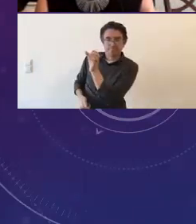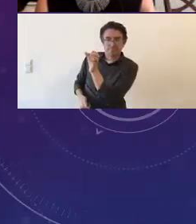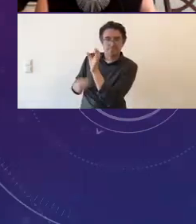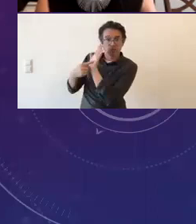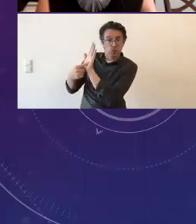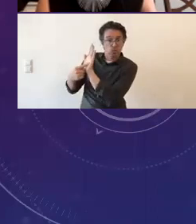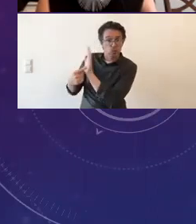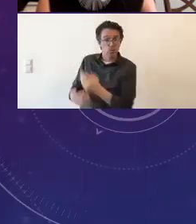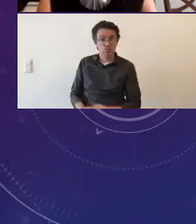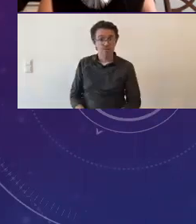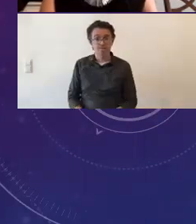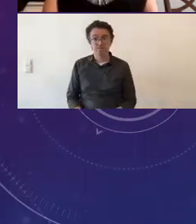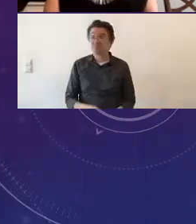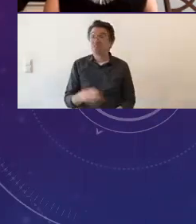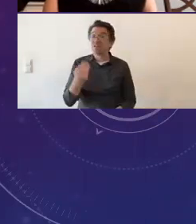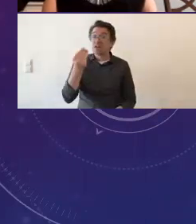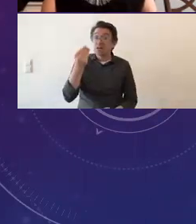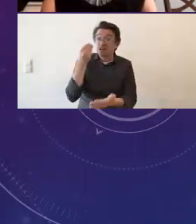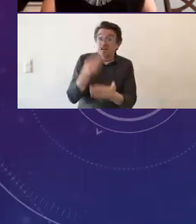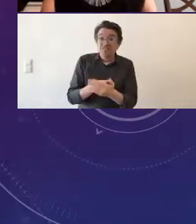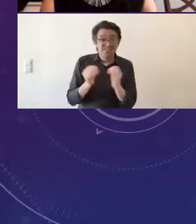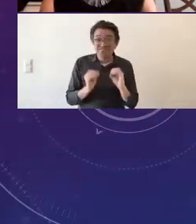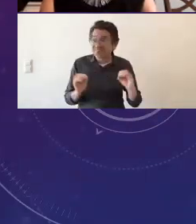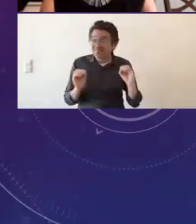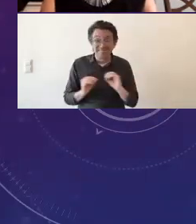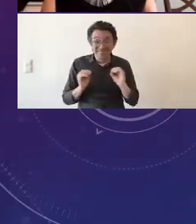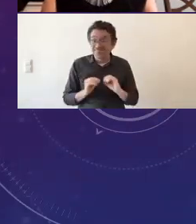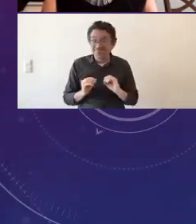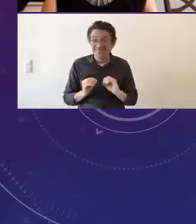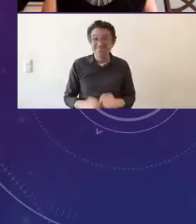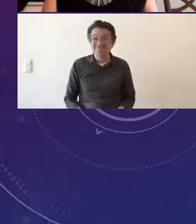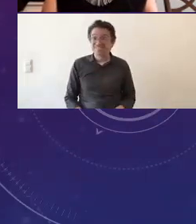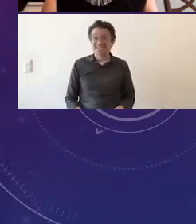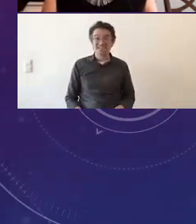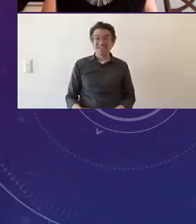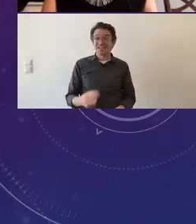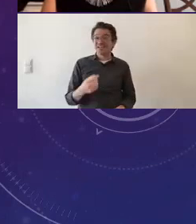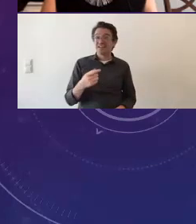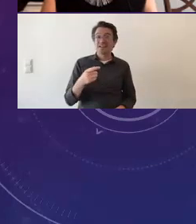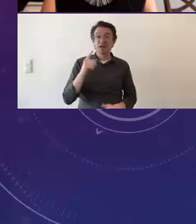I'm gonna ask out Eileen if you can run the next slide